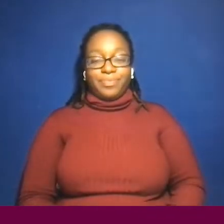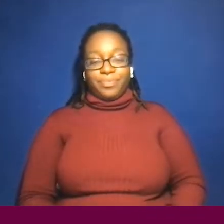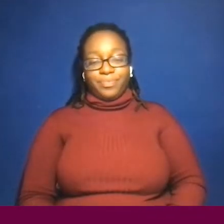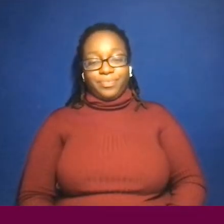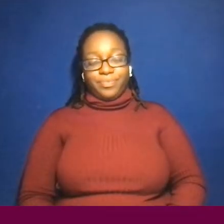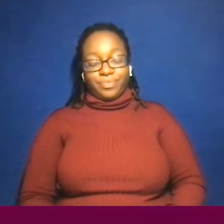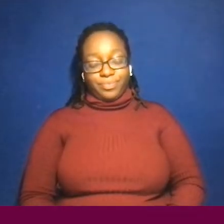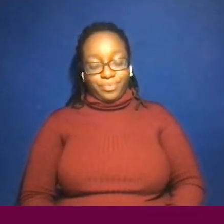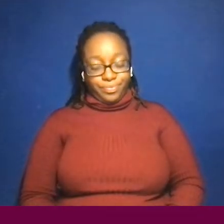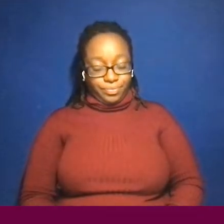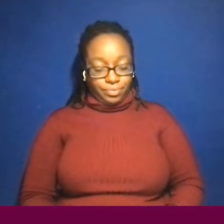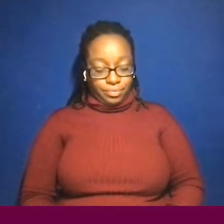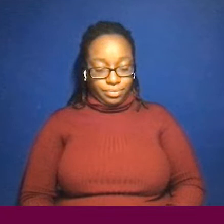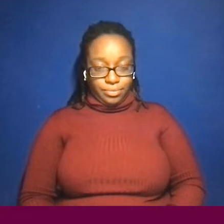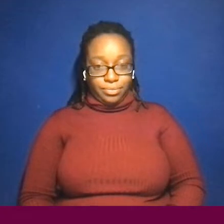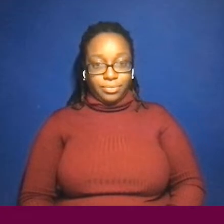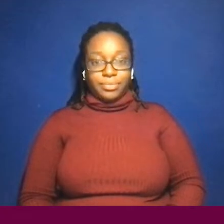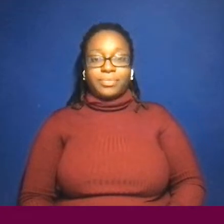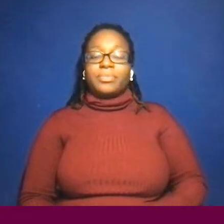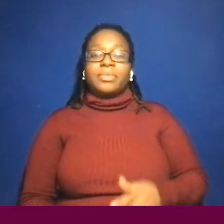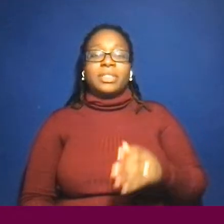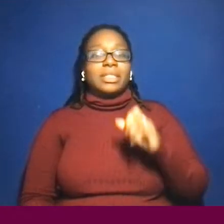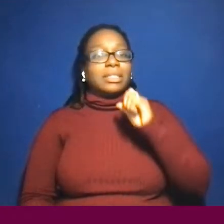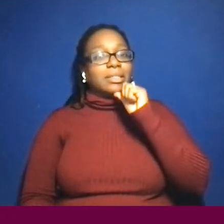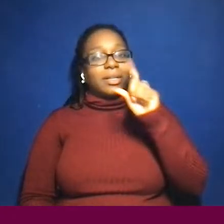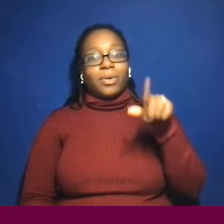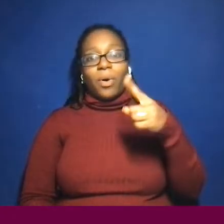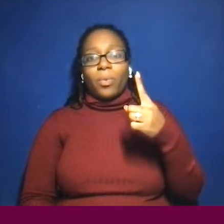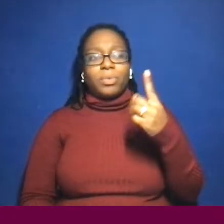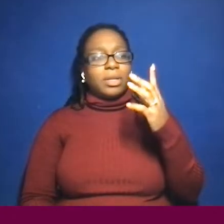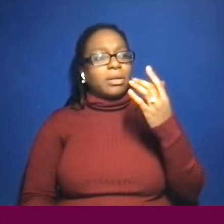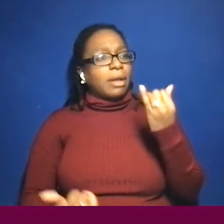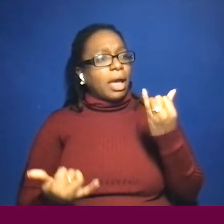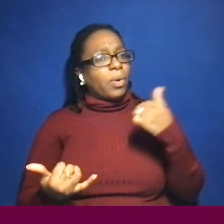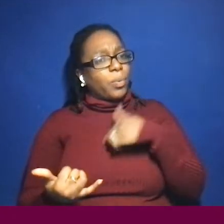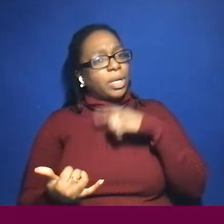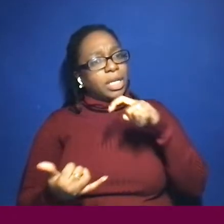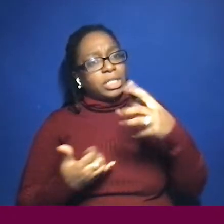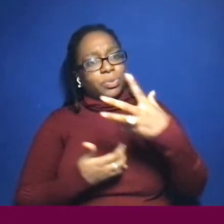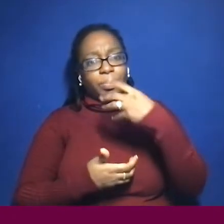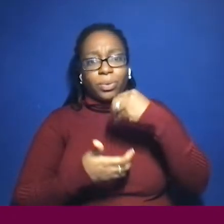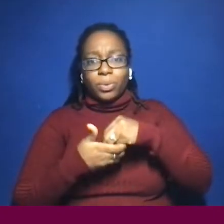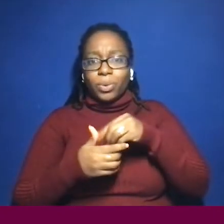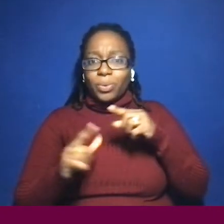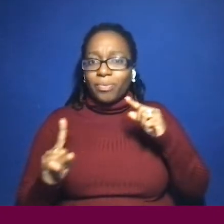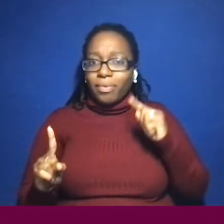In other words, it's not just, "Oh, let's include them because that's the right thing to do, that